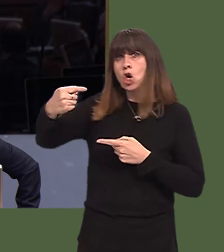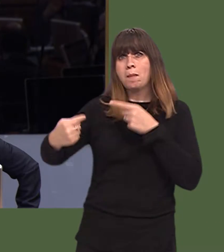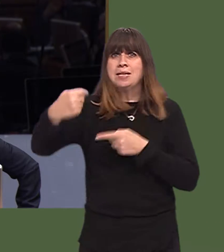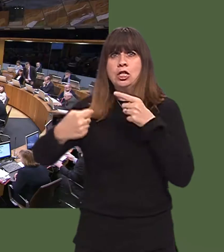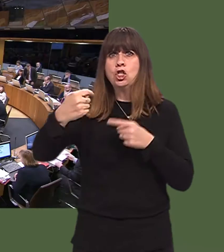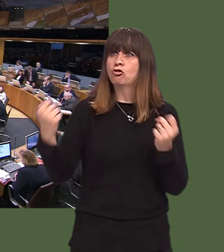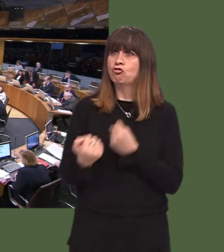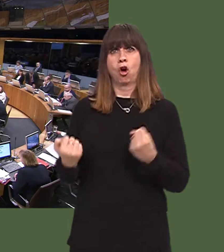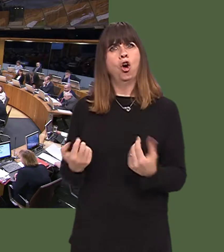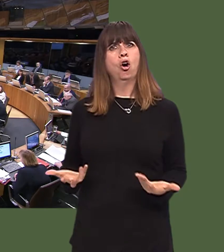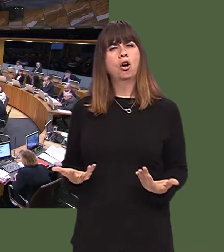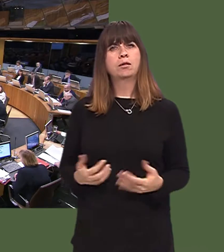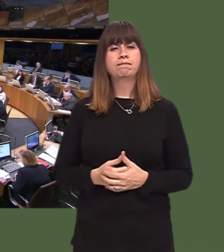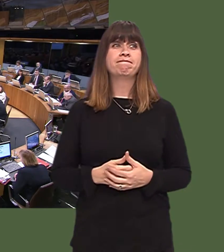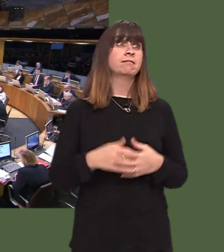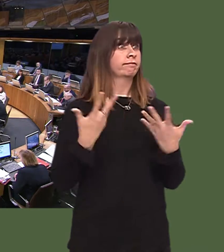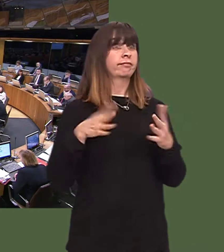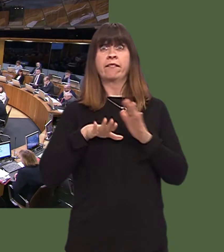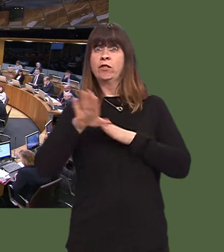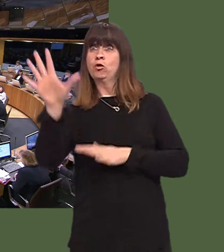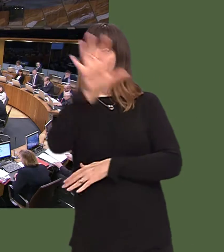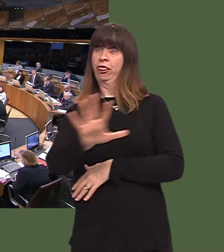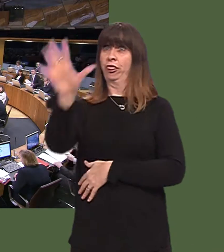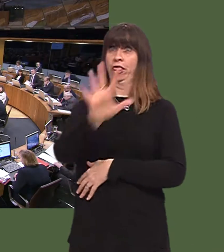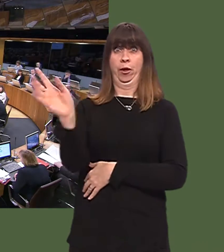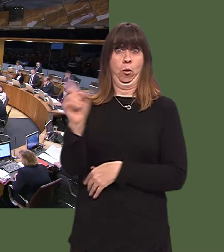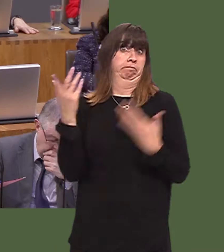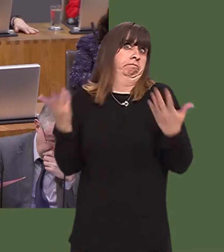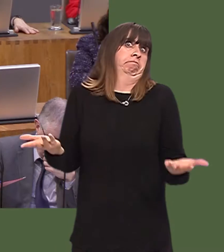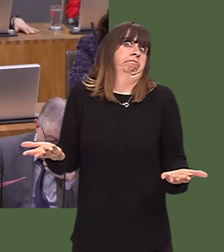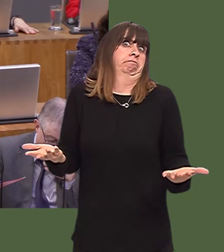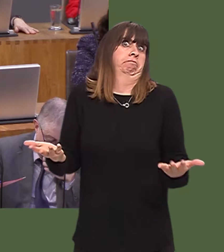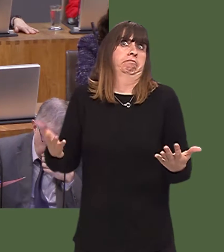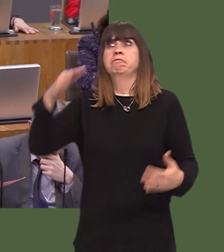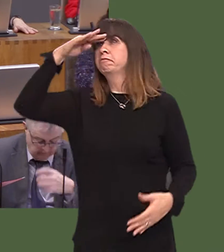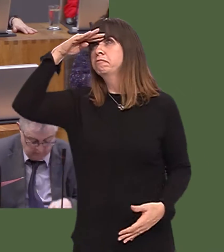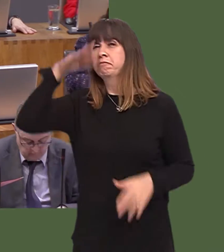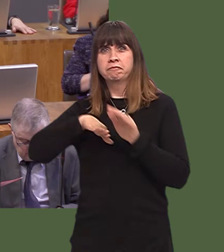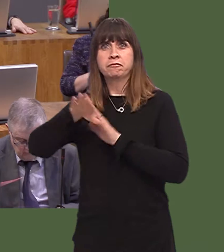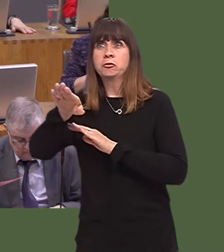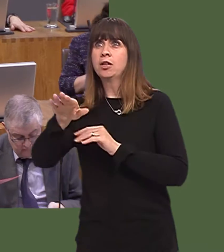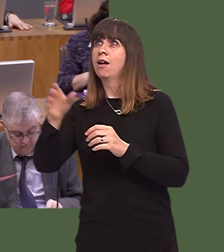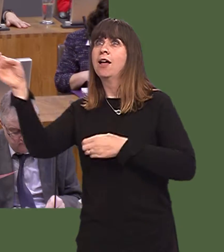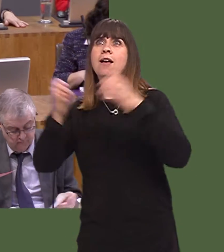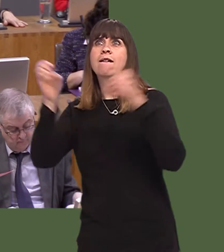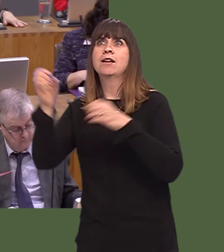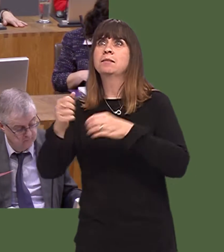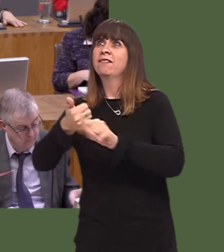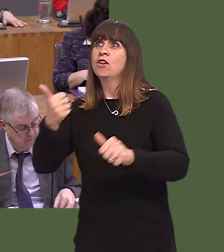Carwyn Jones: I think we are in very new territory in terms of what will be needed in the future to attract investment into Wales.